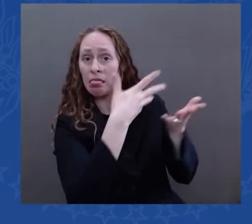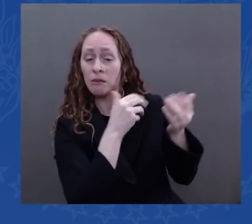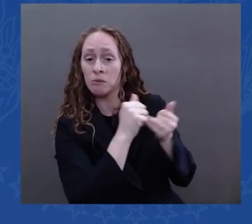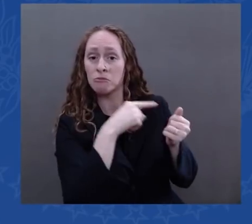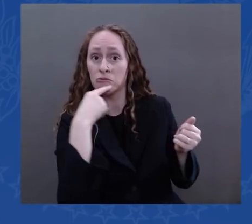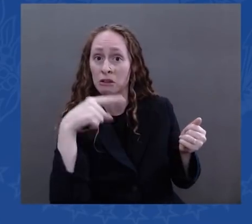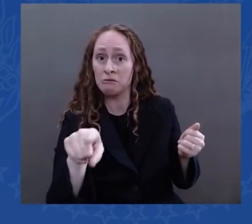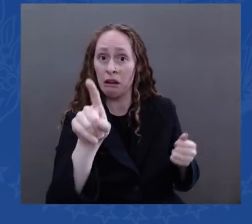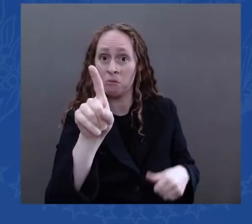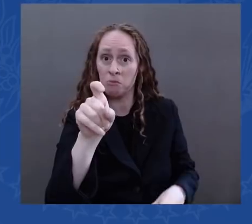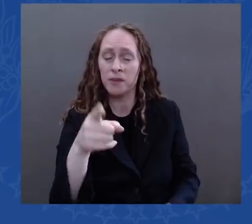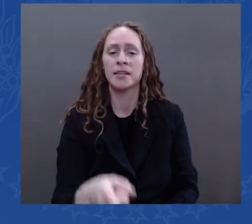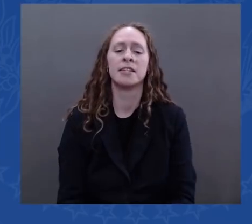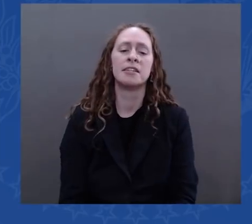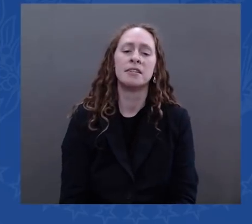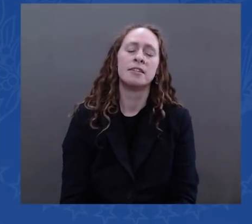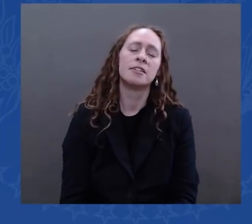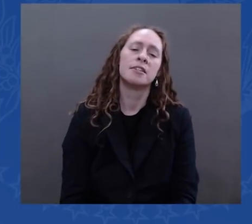the fact is that we're in a situation where --